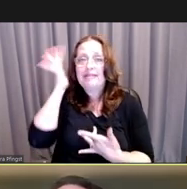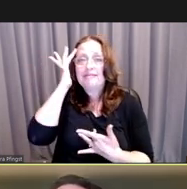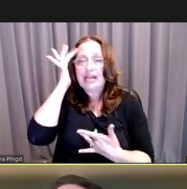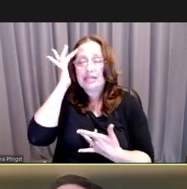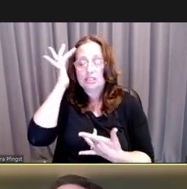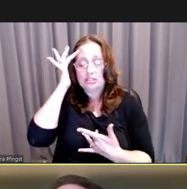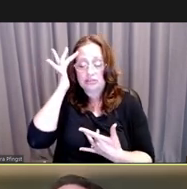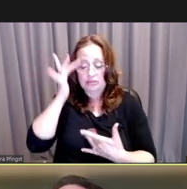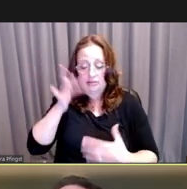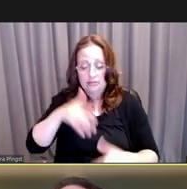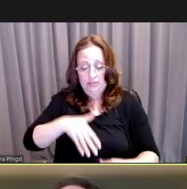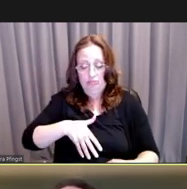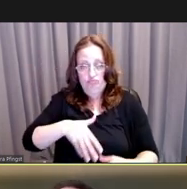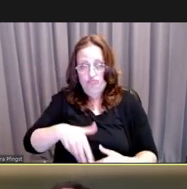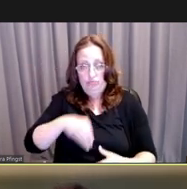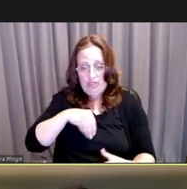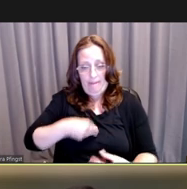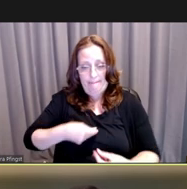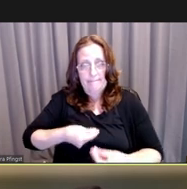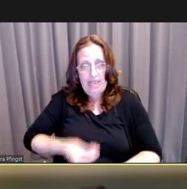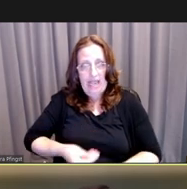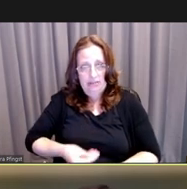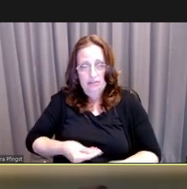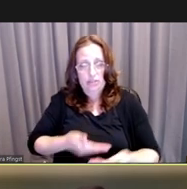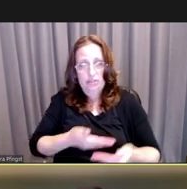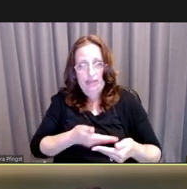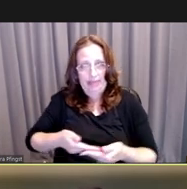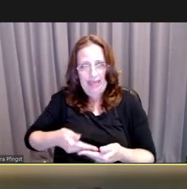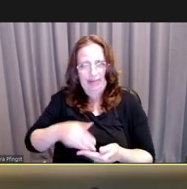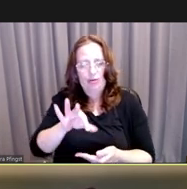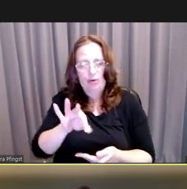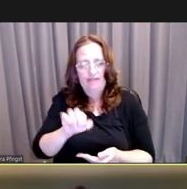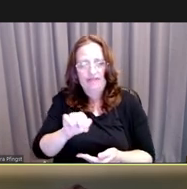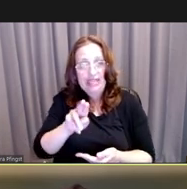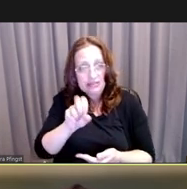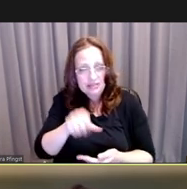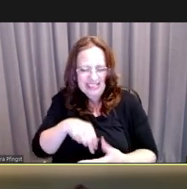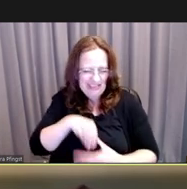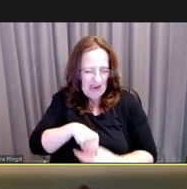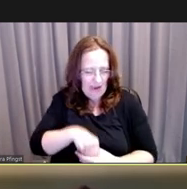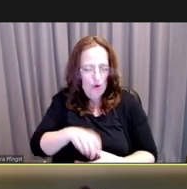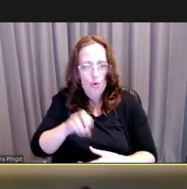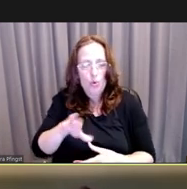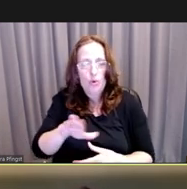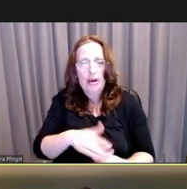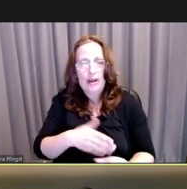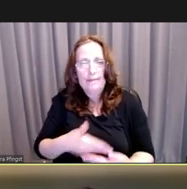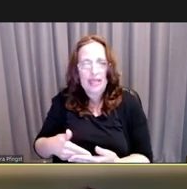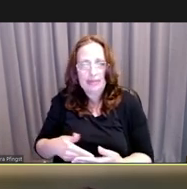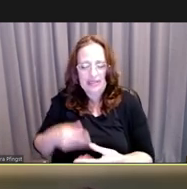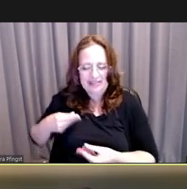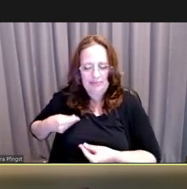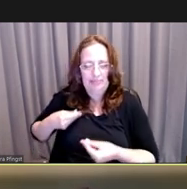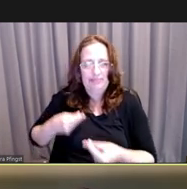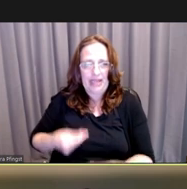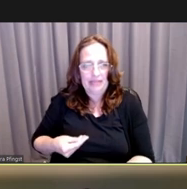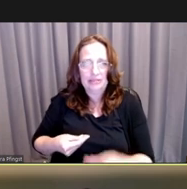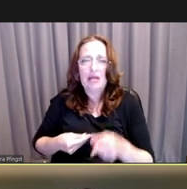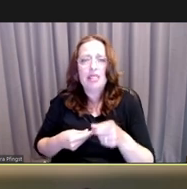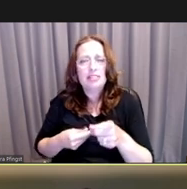Either their fetus or ultimately their child. It's the most common cause of acquired congenital hearing loss. And as I said